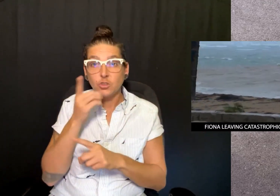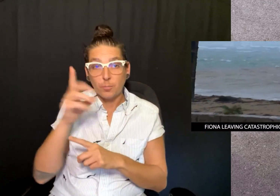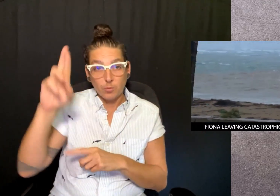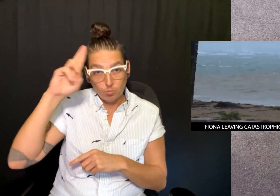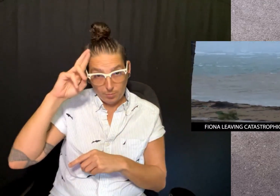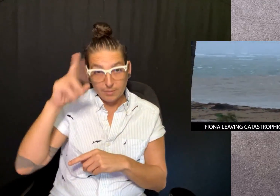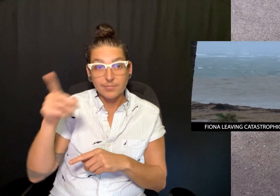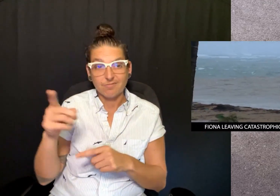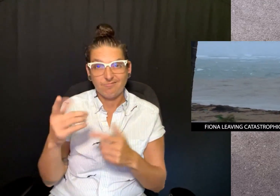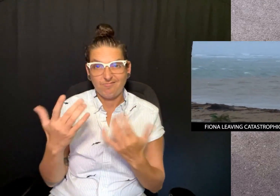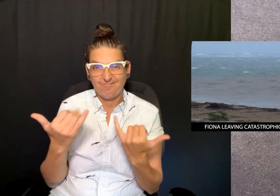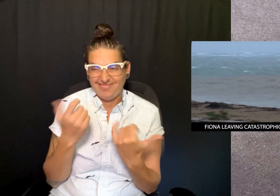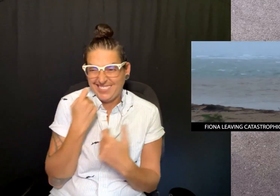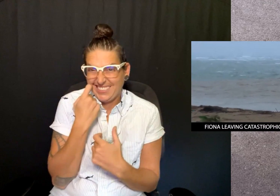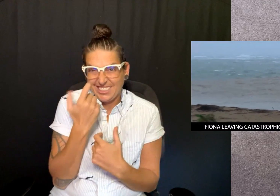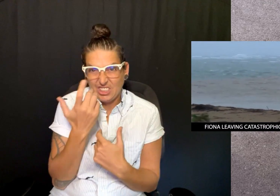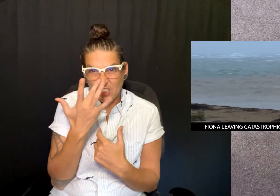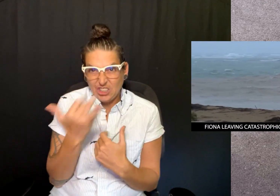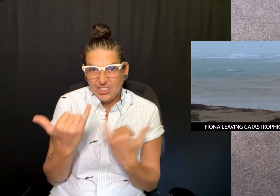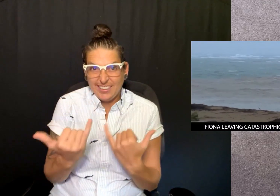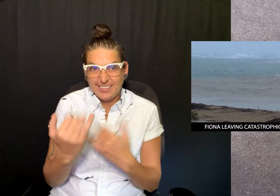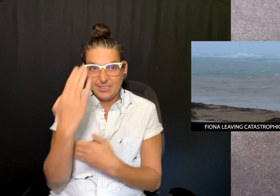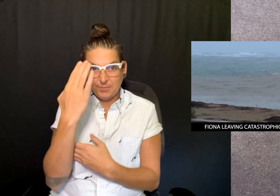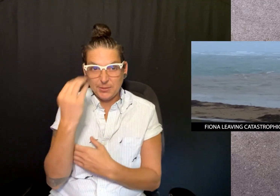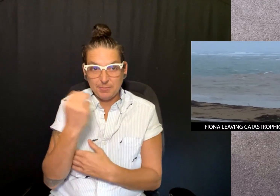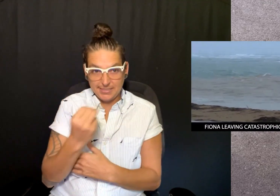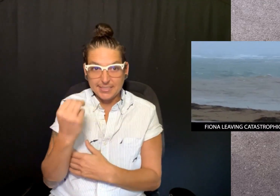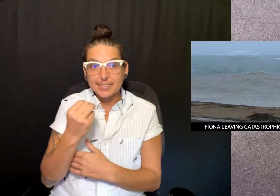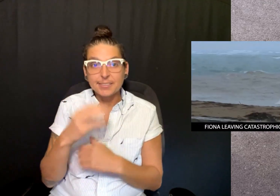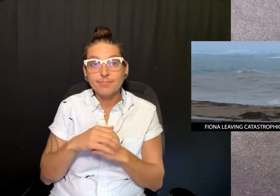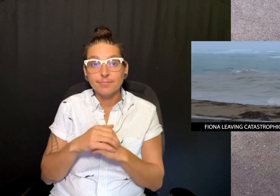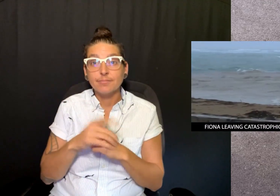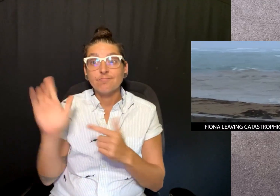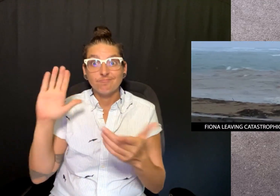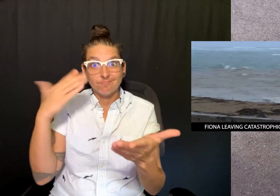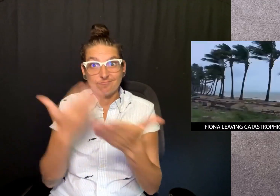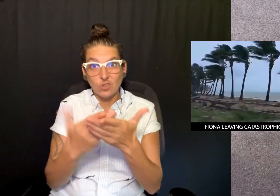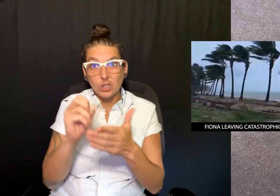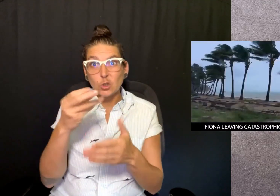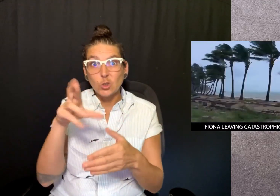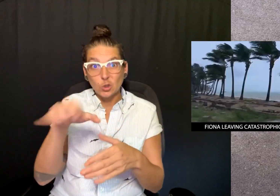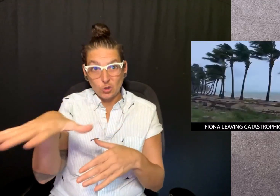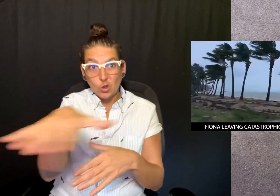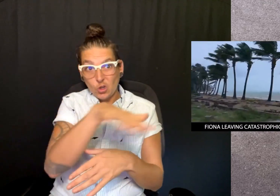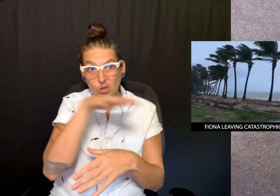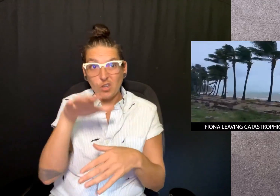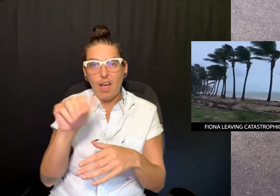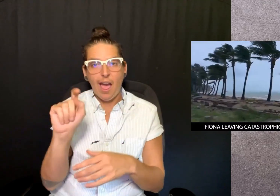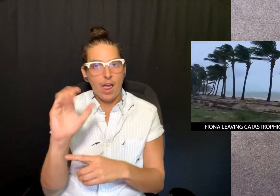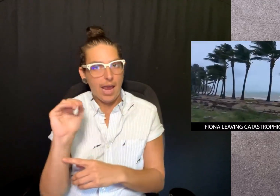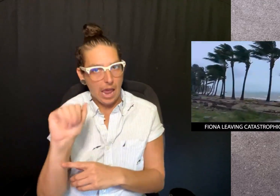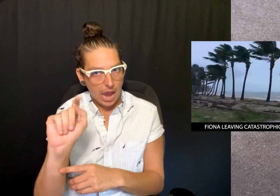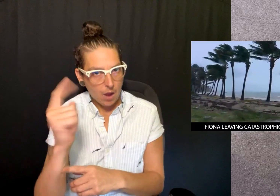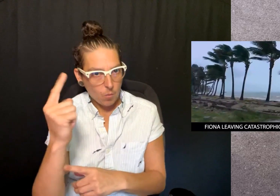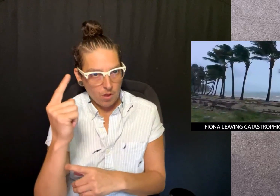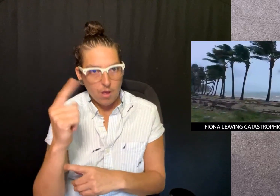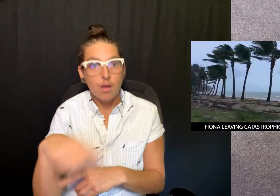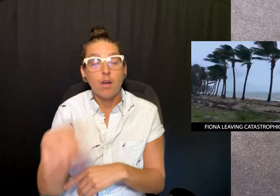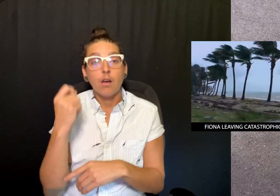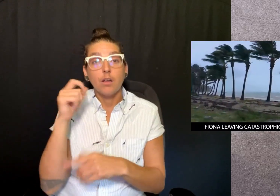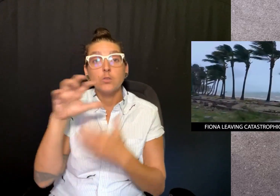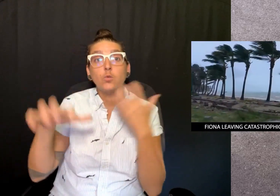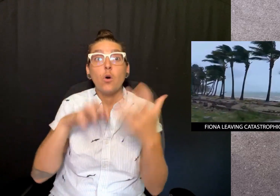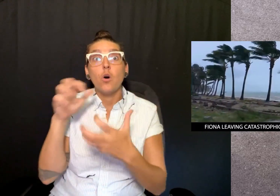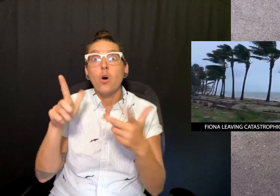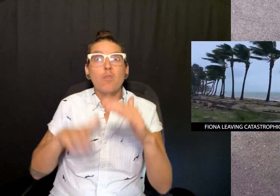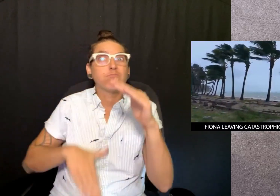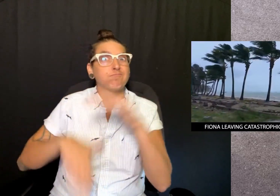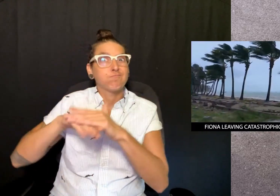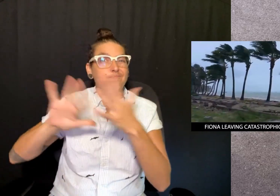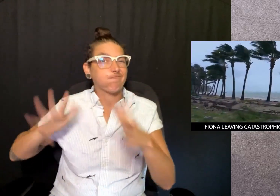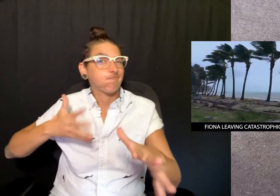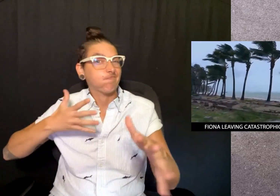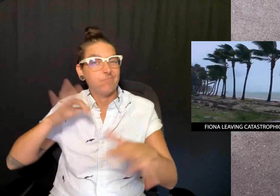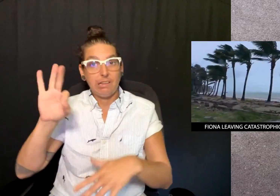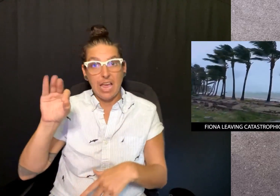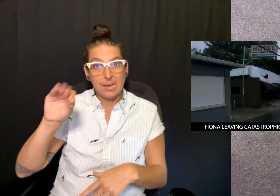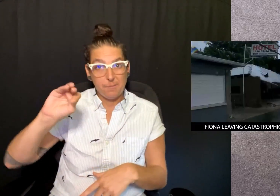early this morning it came on shore as a category one storm with maximum sustained winds of